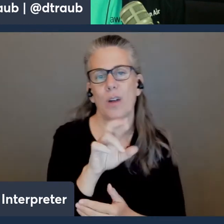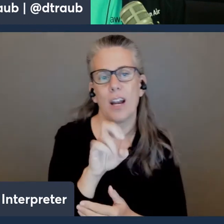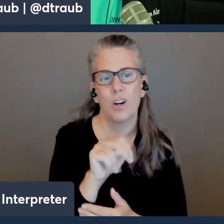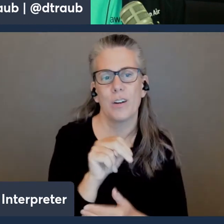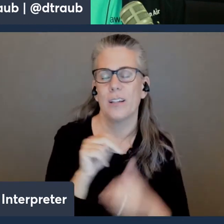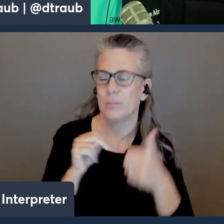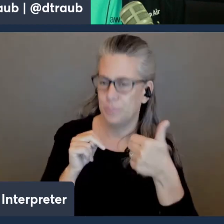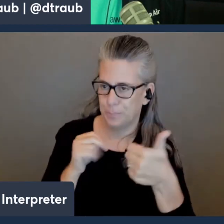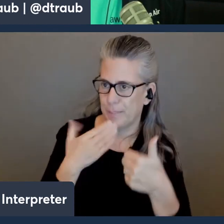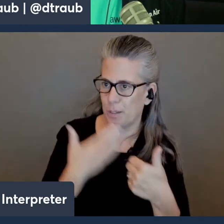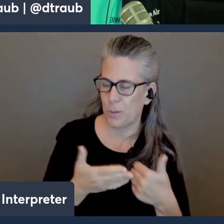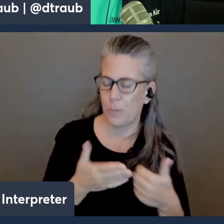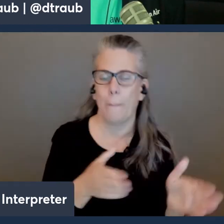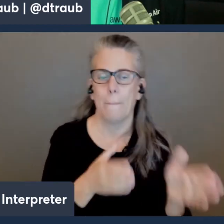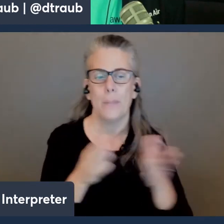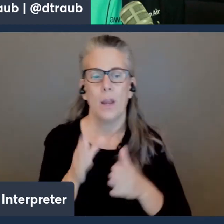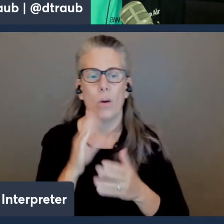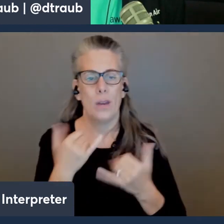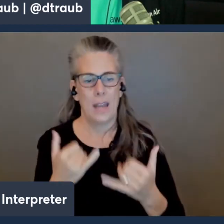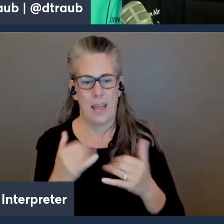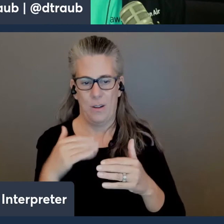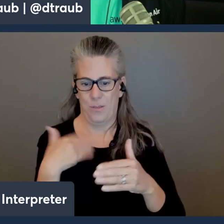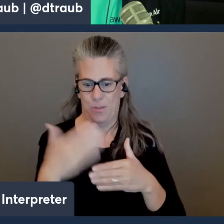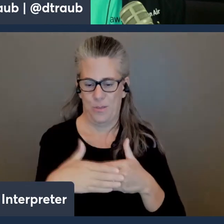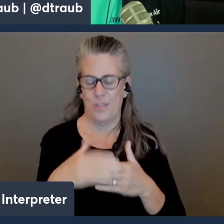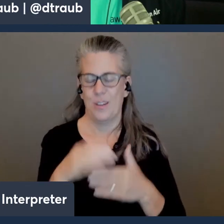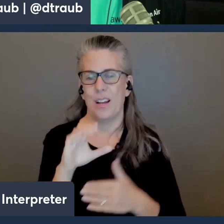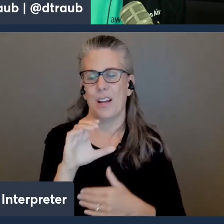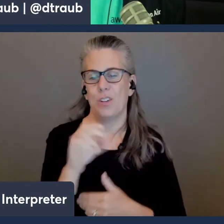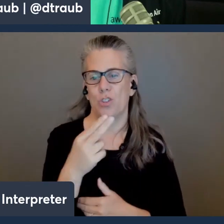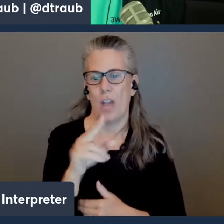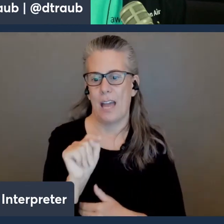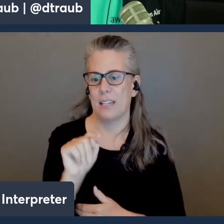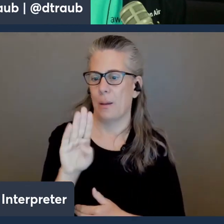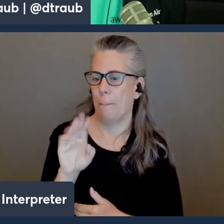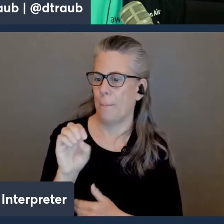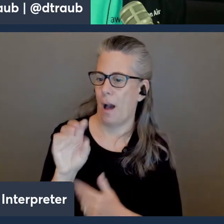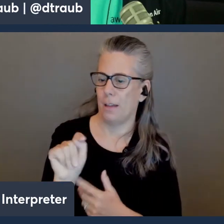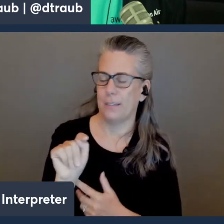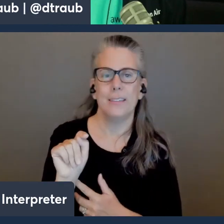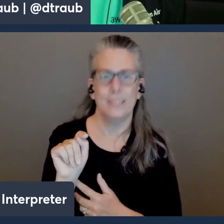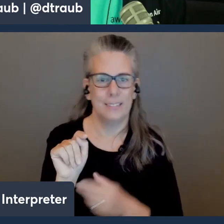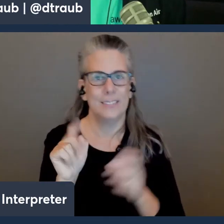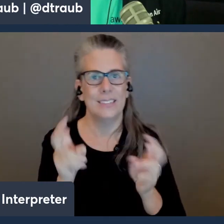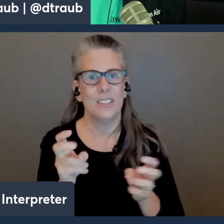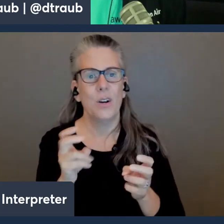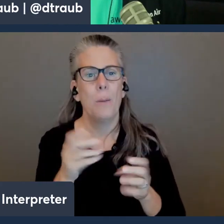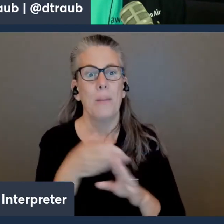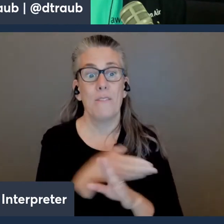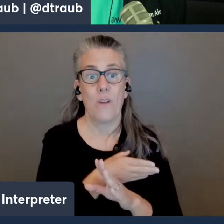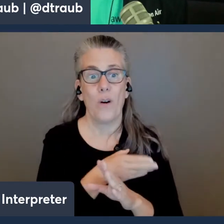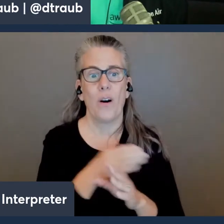We're going to be looking at some chatbot wonders here, so, but before we get into that, the loud intro is coming and I'm sorry.